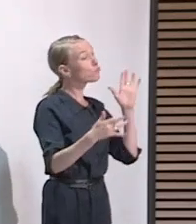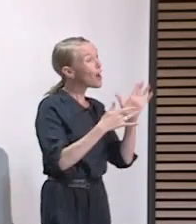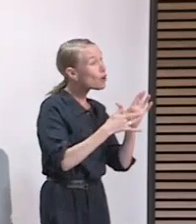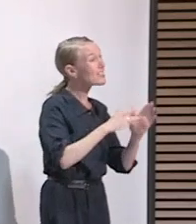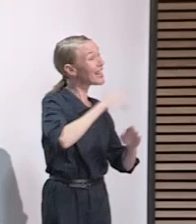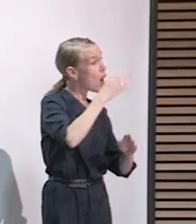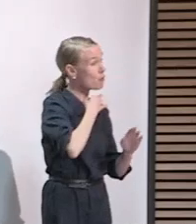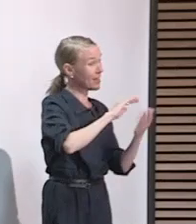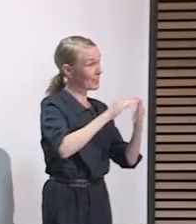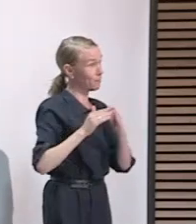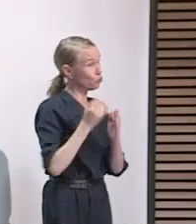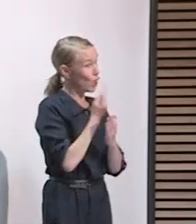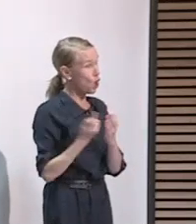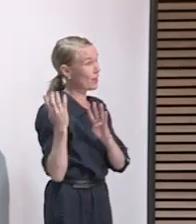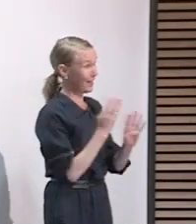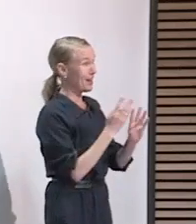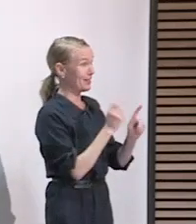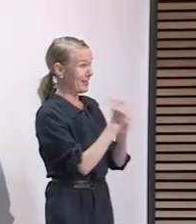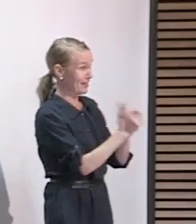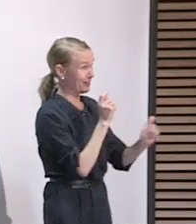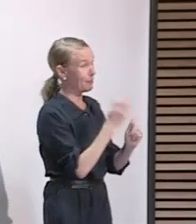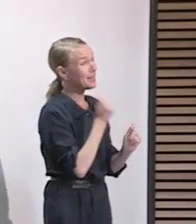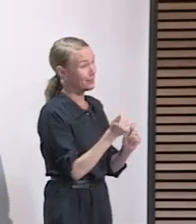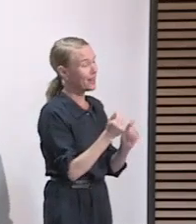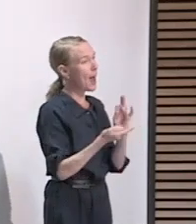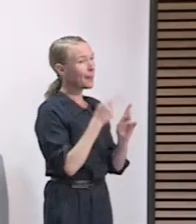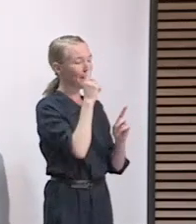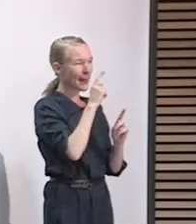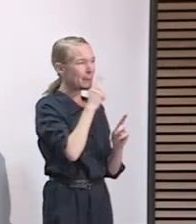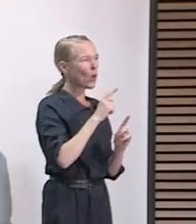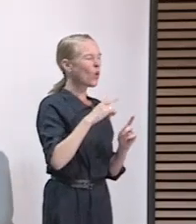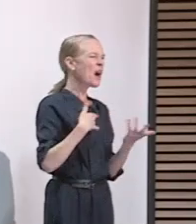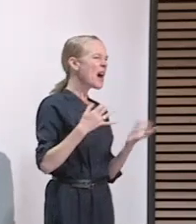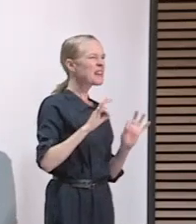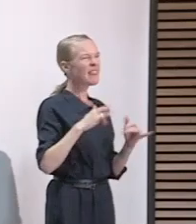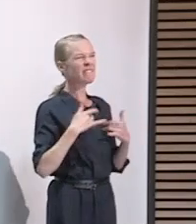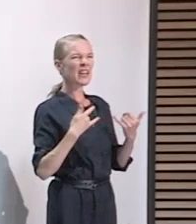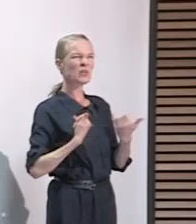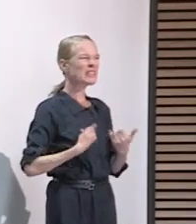fit the criteria for a test are getting those tests so that the highest risk swabs